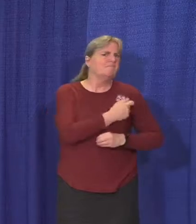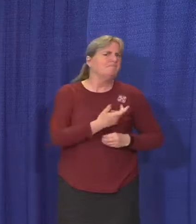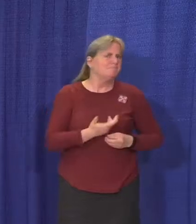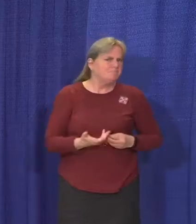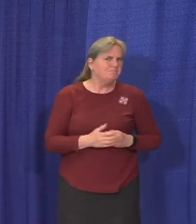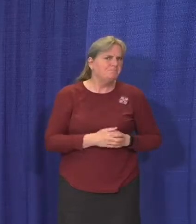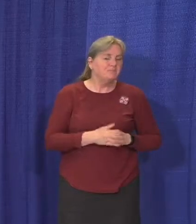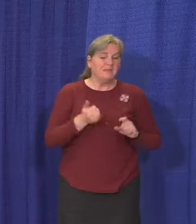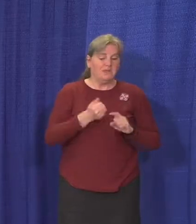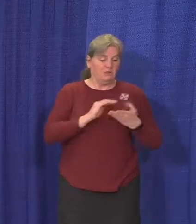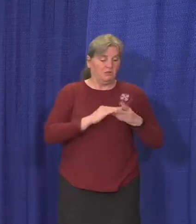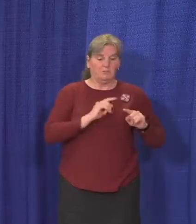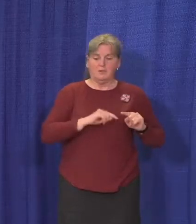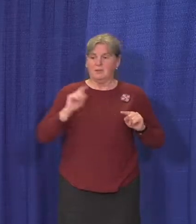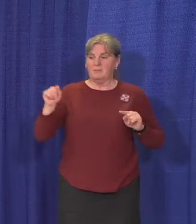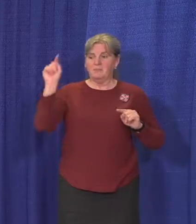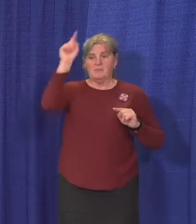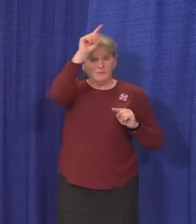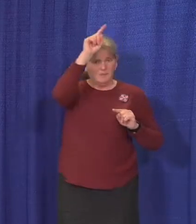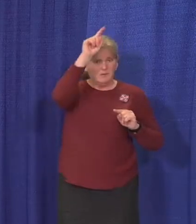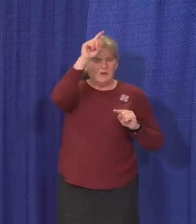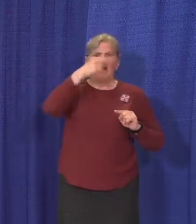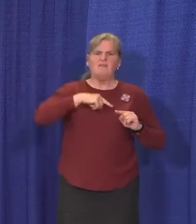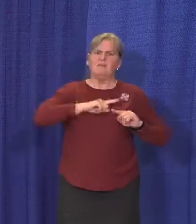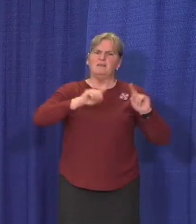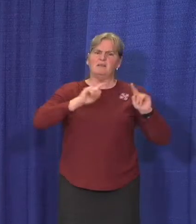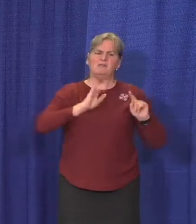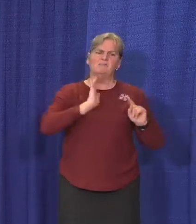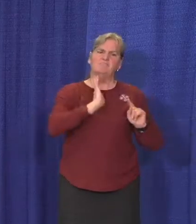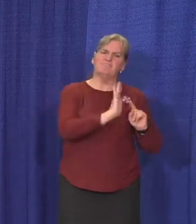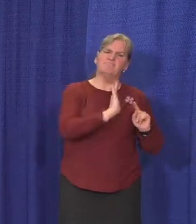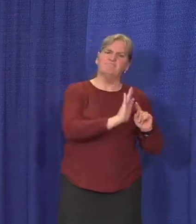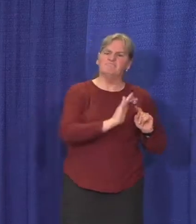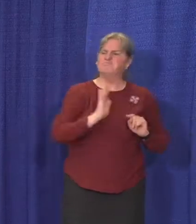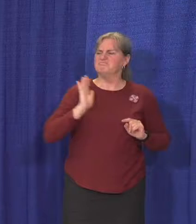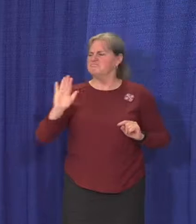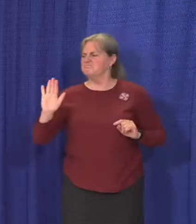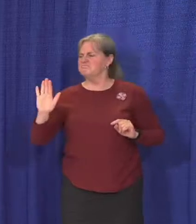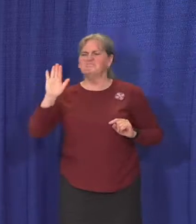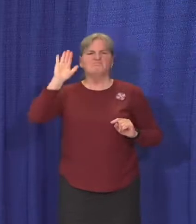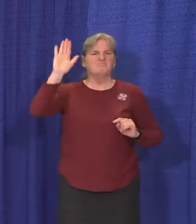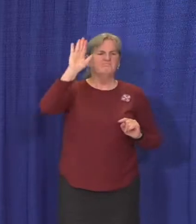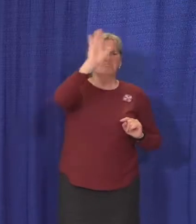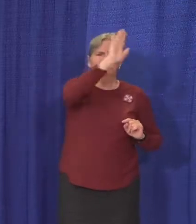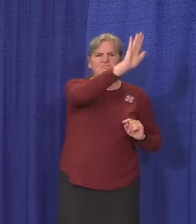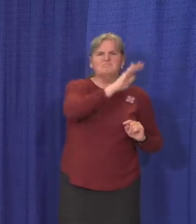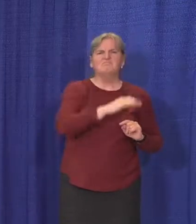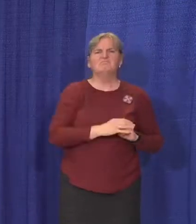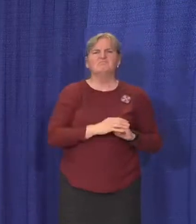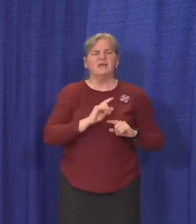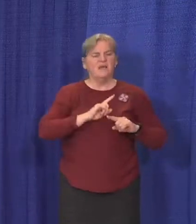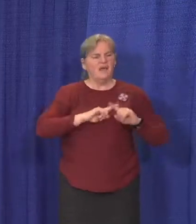lower vaccination rates. Every community and age group has different dynamics and will